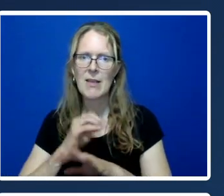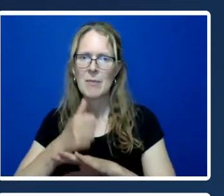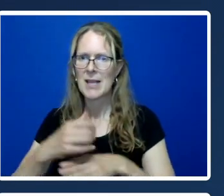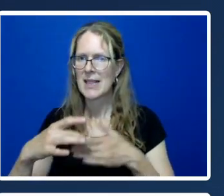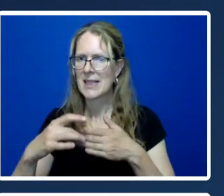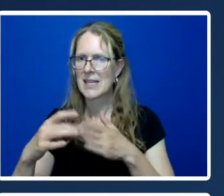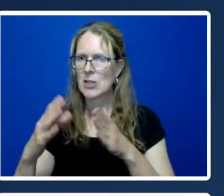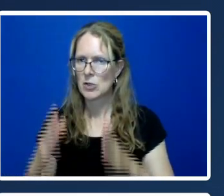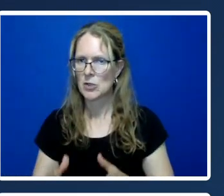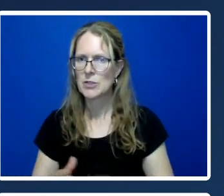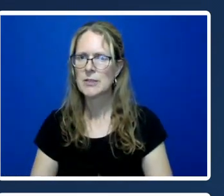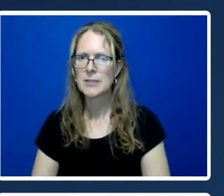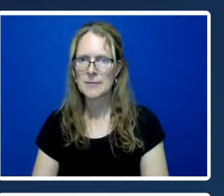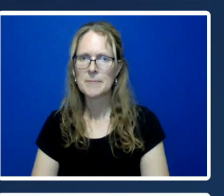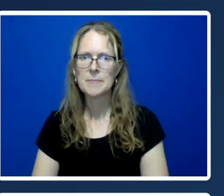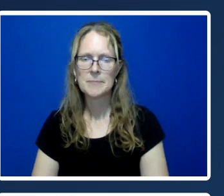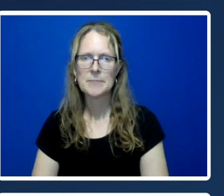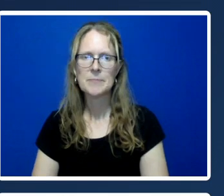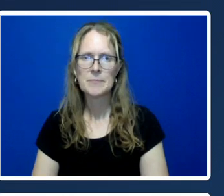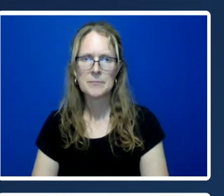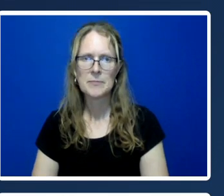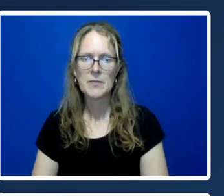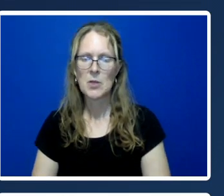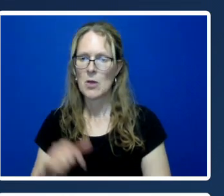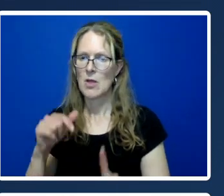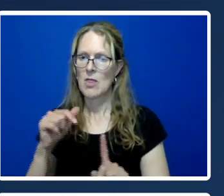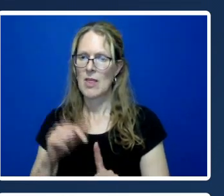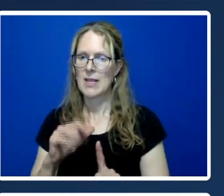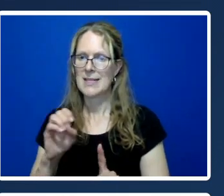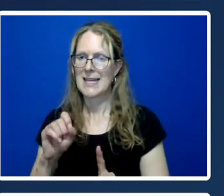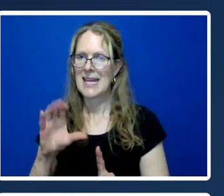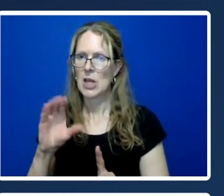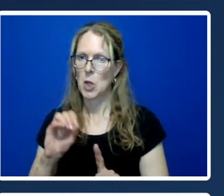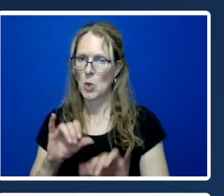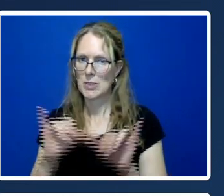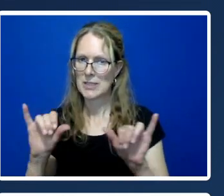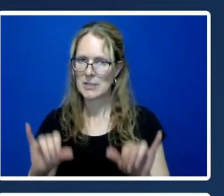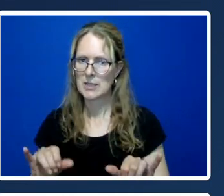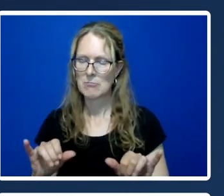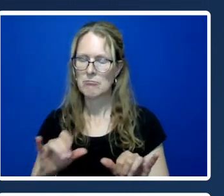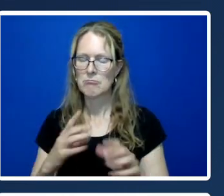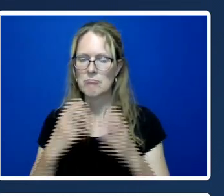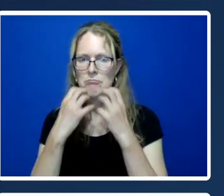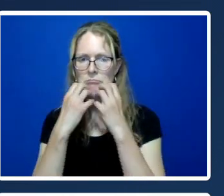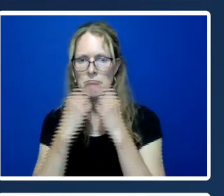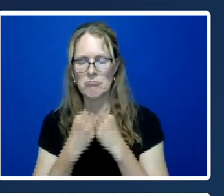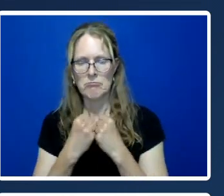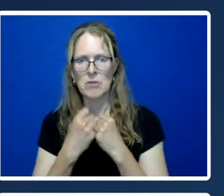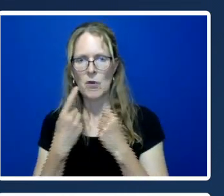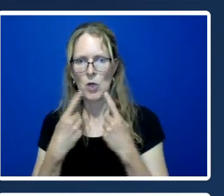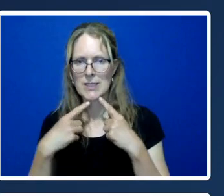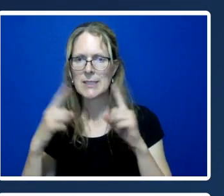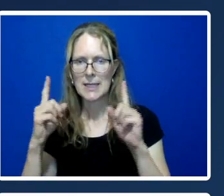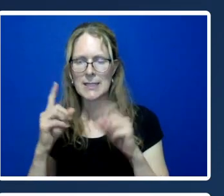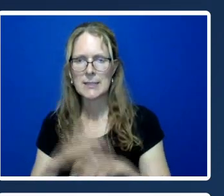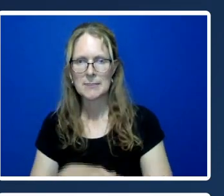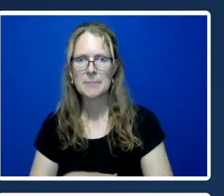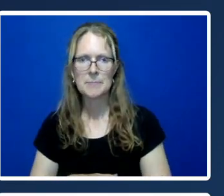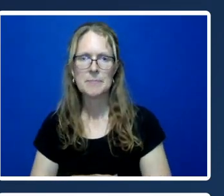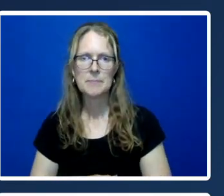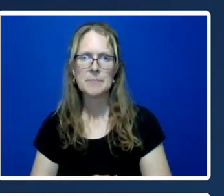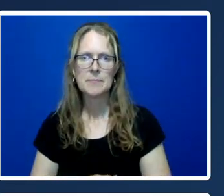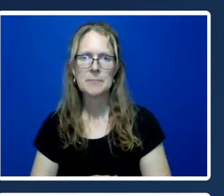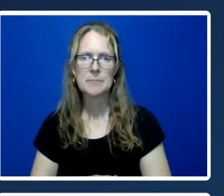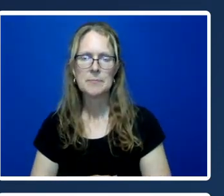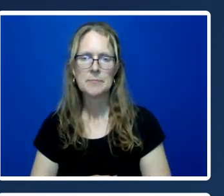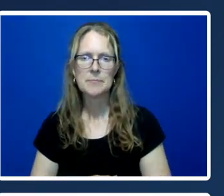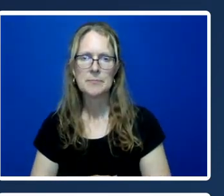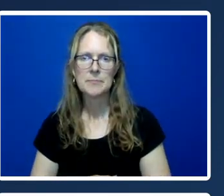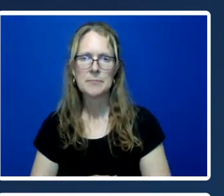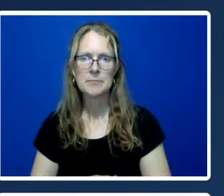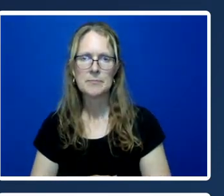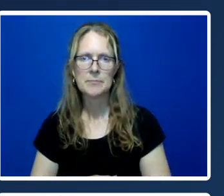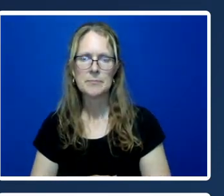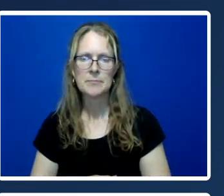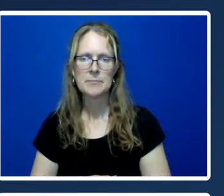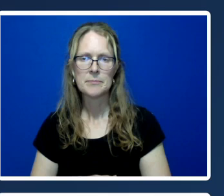This ecosystem was crucial for the success and sustainability of this work. Next slide, please.